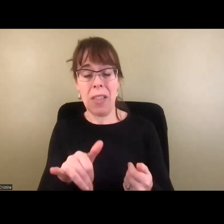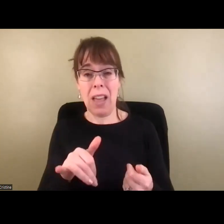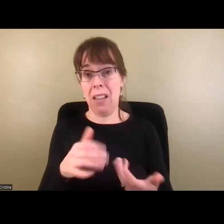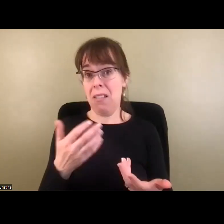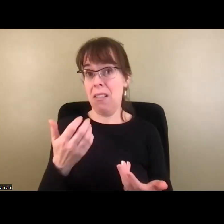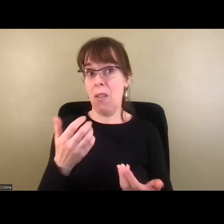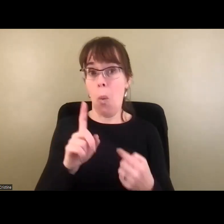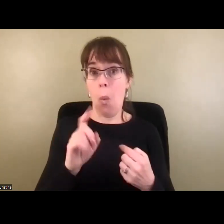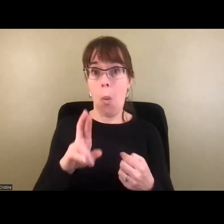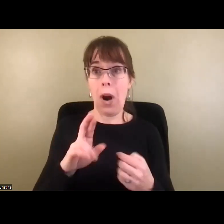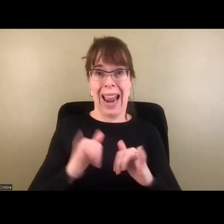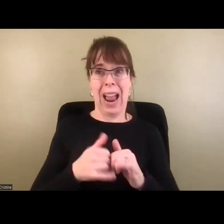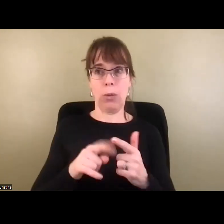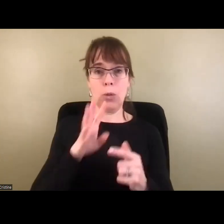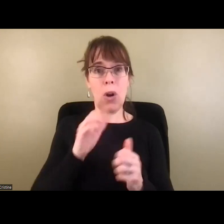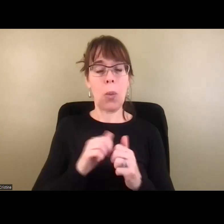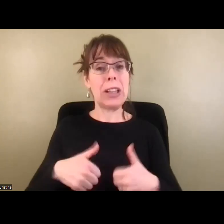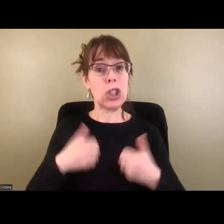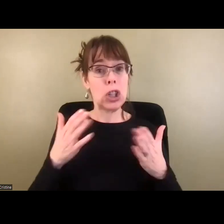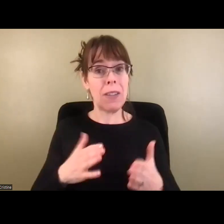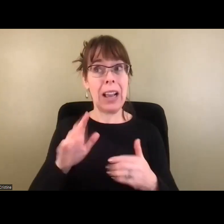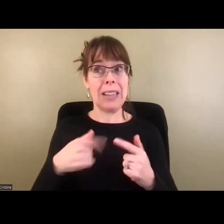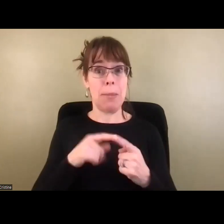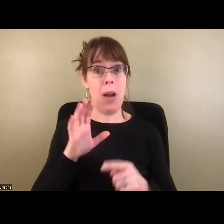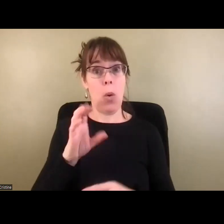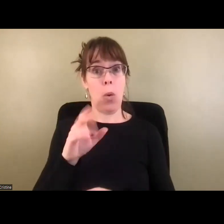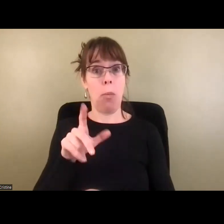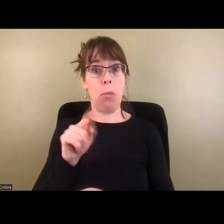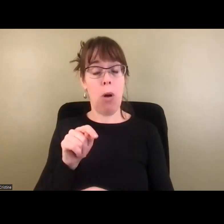how to talk to survivors about the program, about accessing funds?